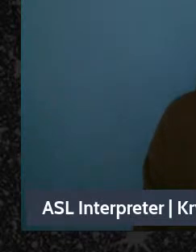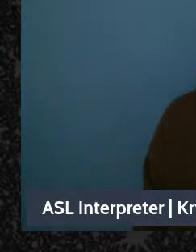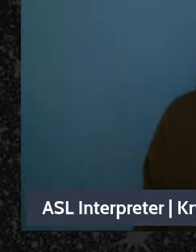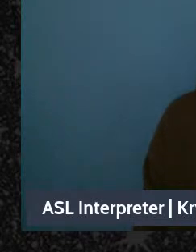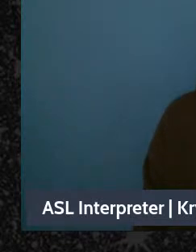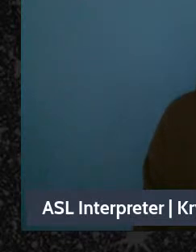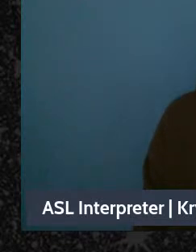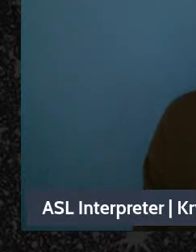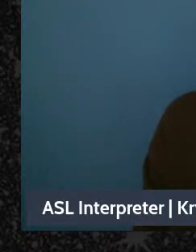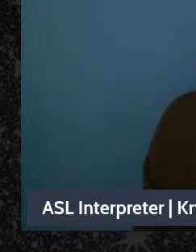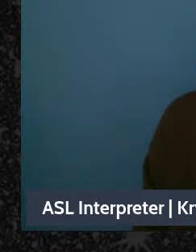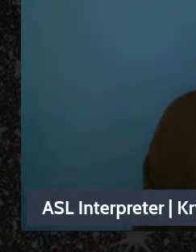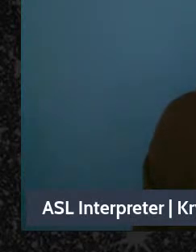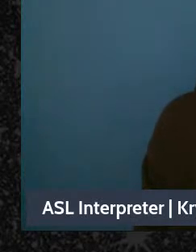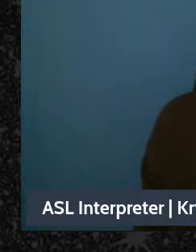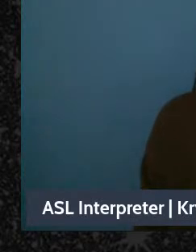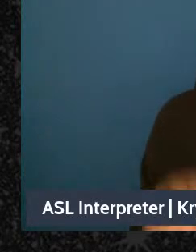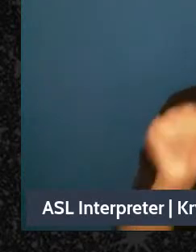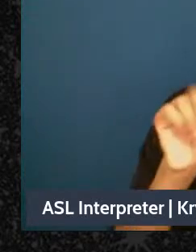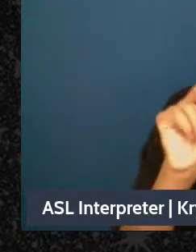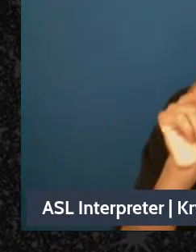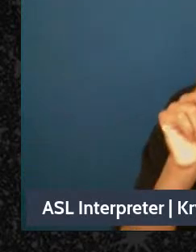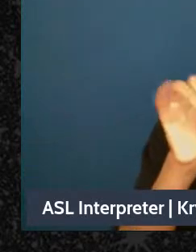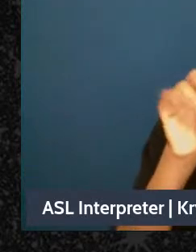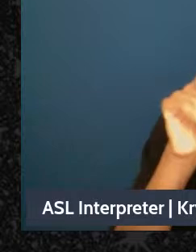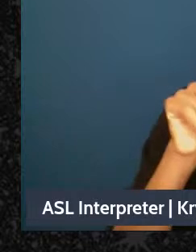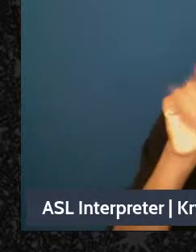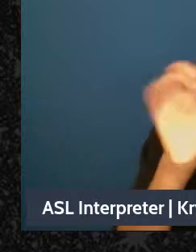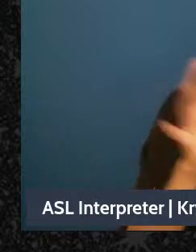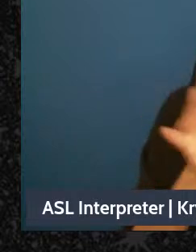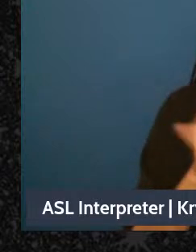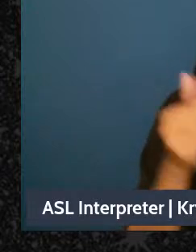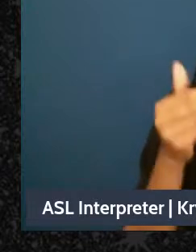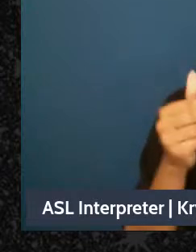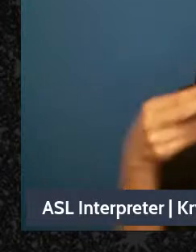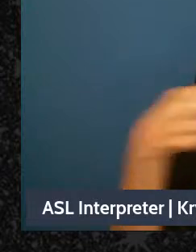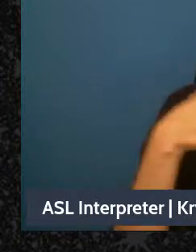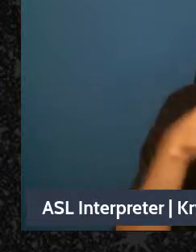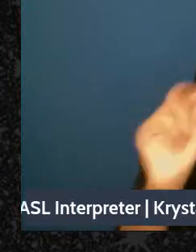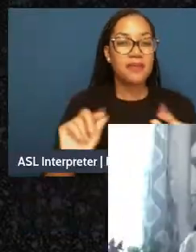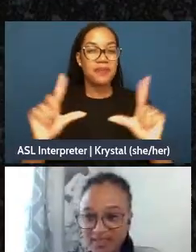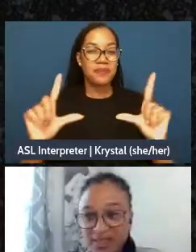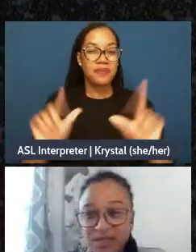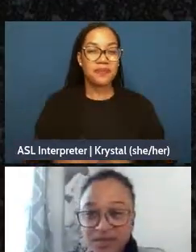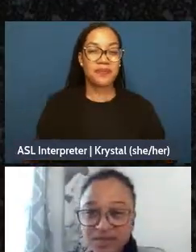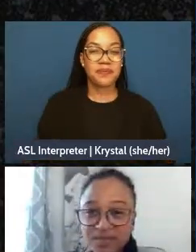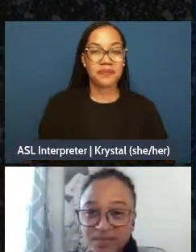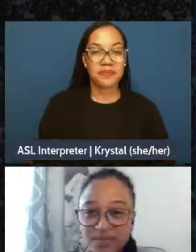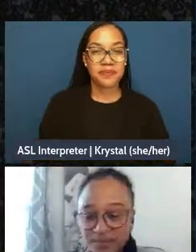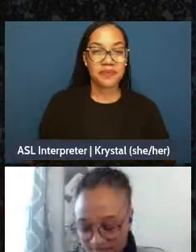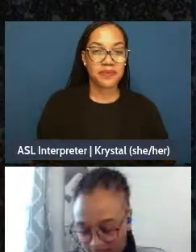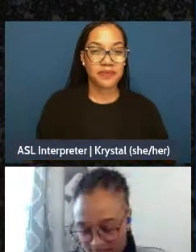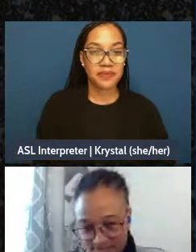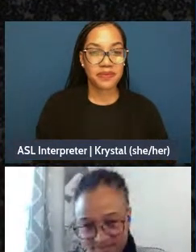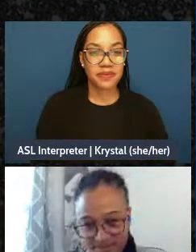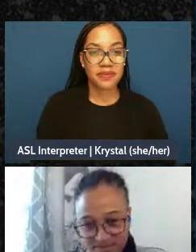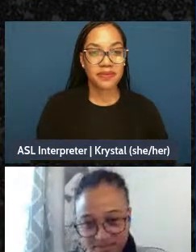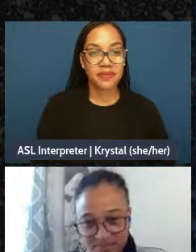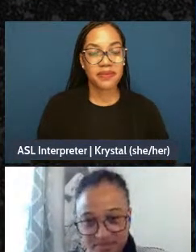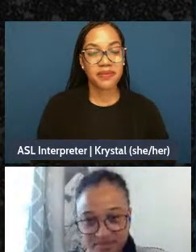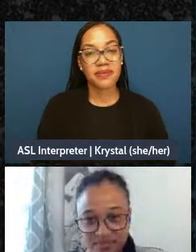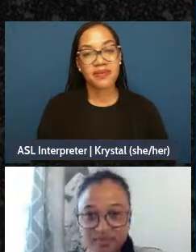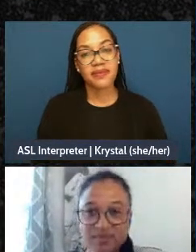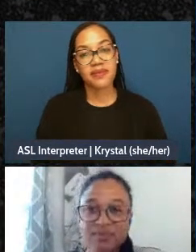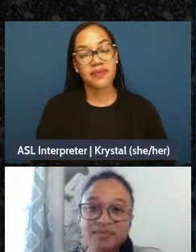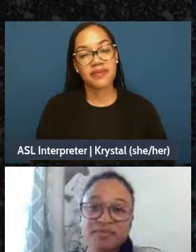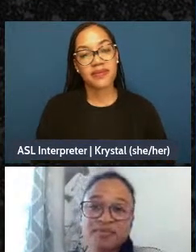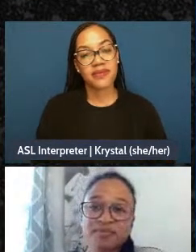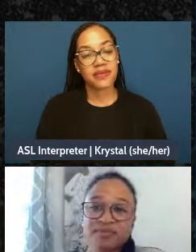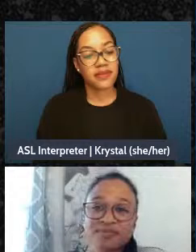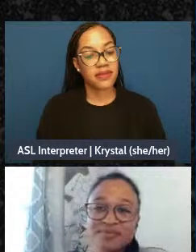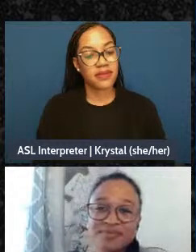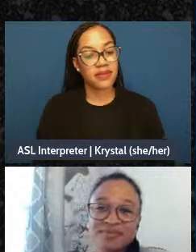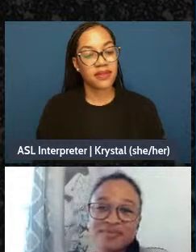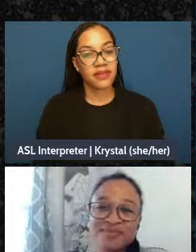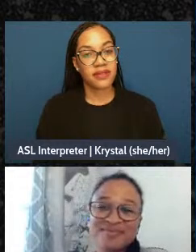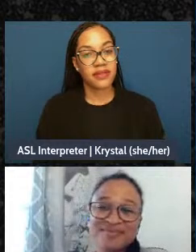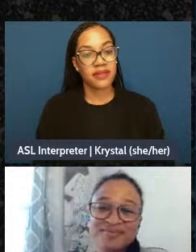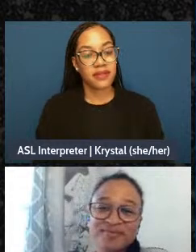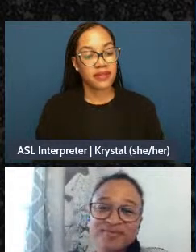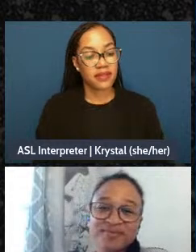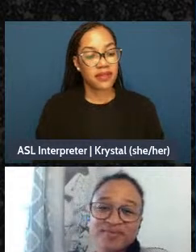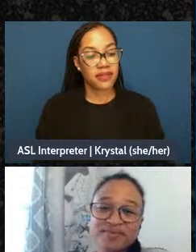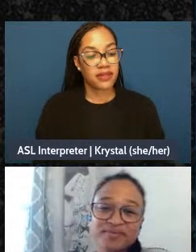And we can start with our welcome slide for our mad maps.